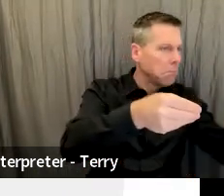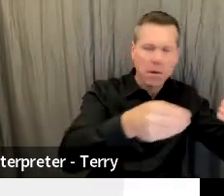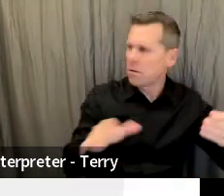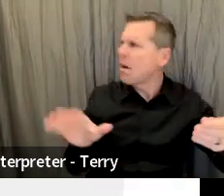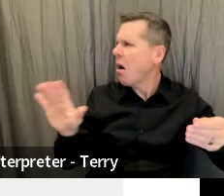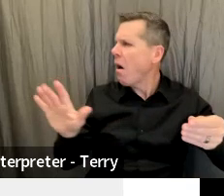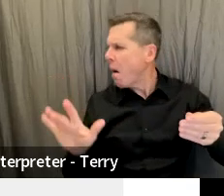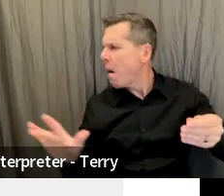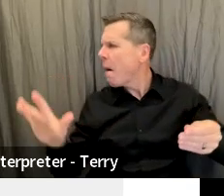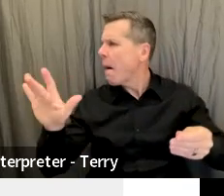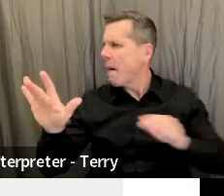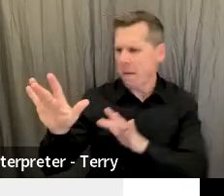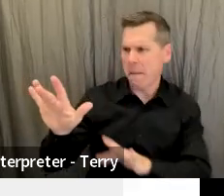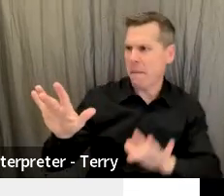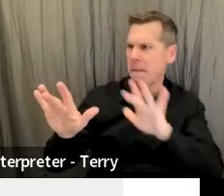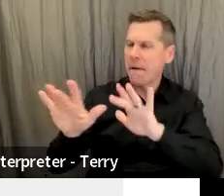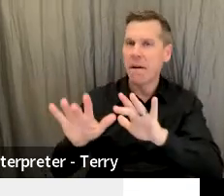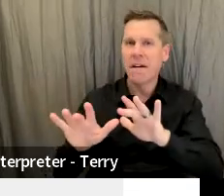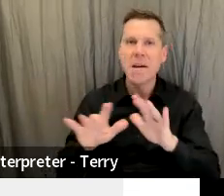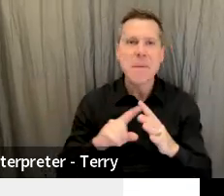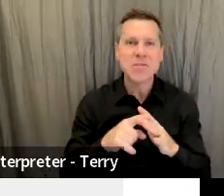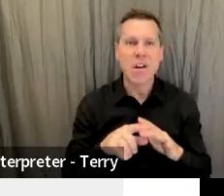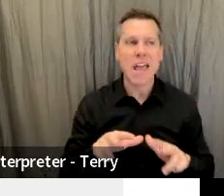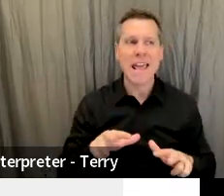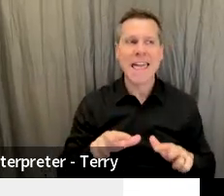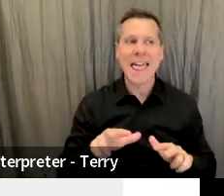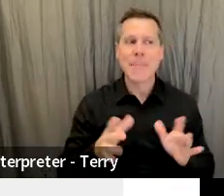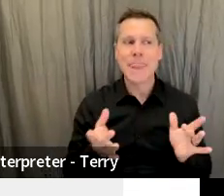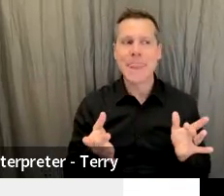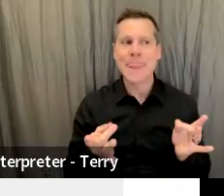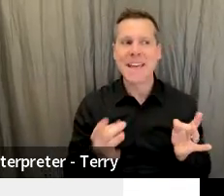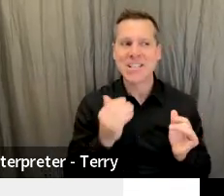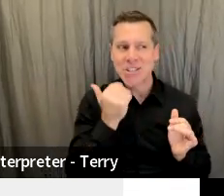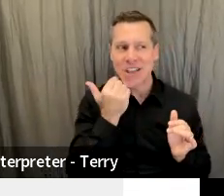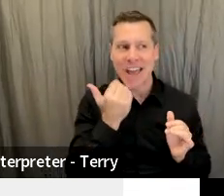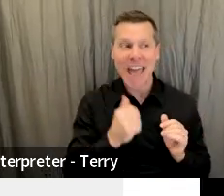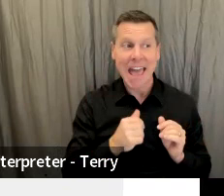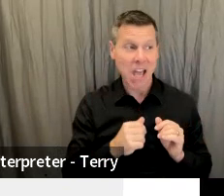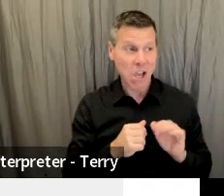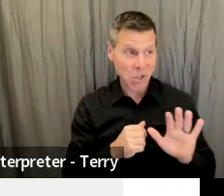almost kind of a little shy at first. I know that's how I felt to kind of organize other people's things.